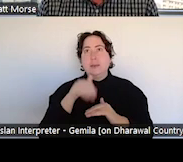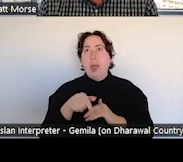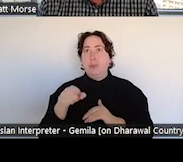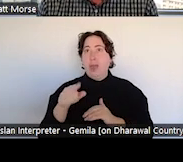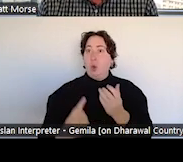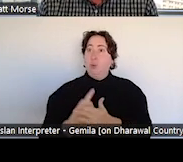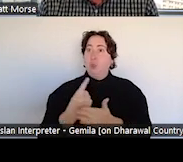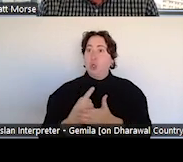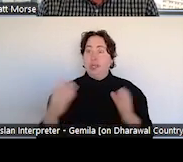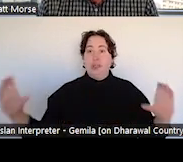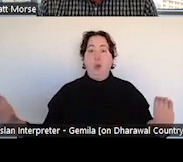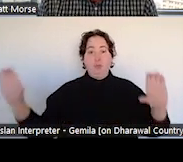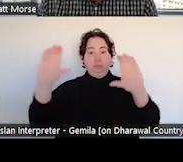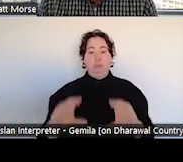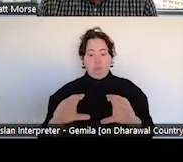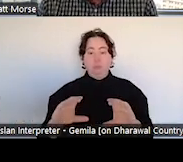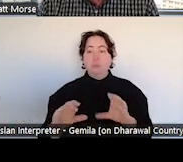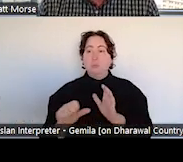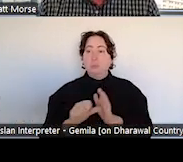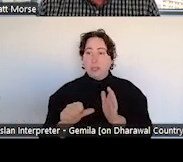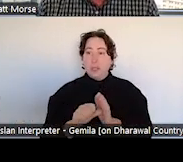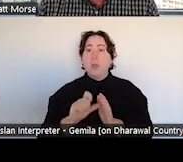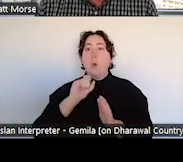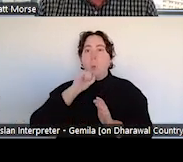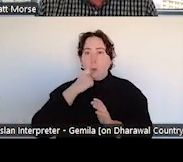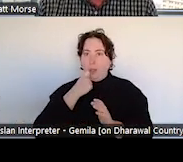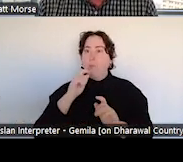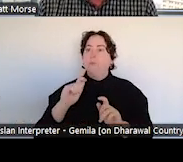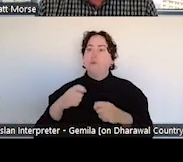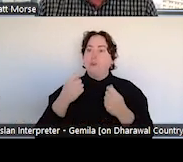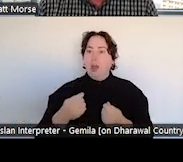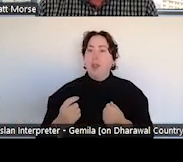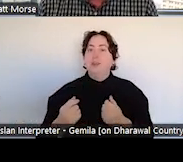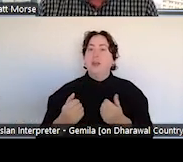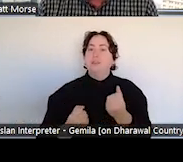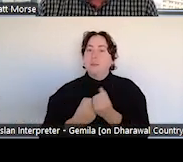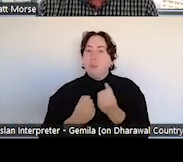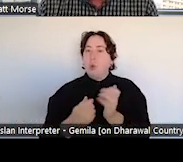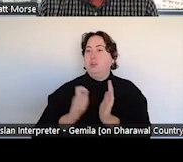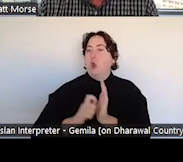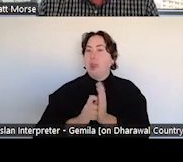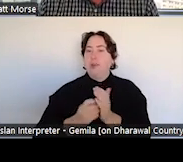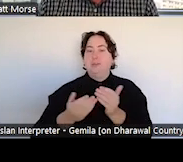a donor base or a business supporter base well beyond the Plus1 opportunity.